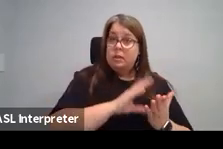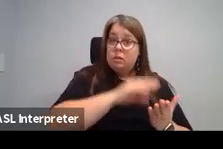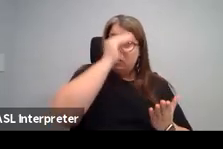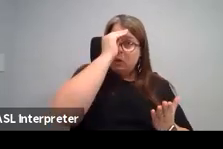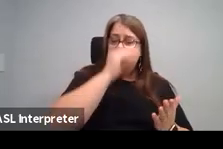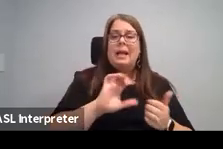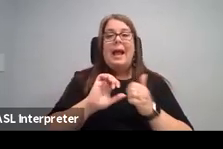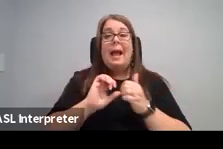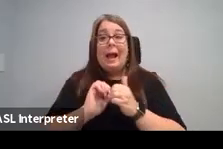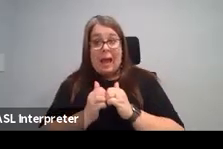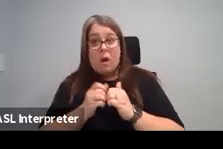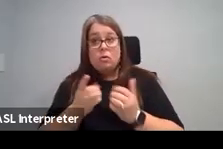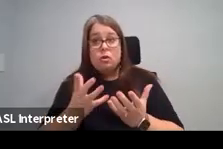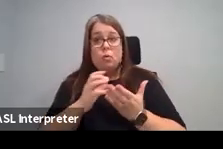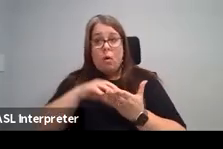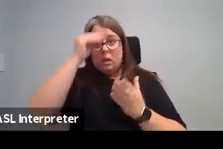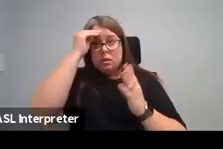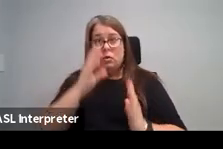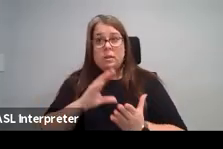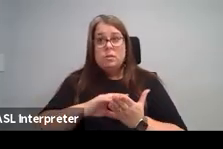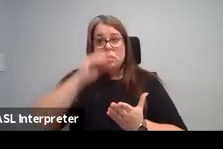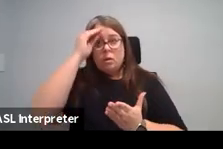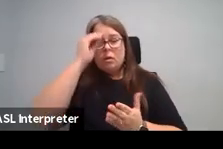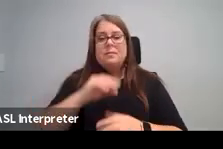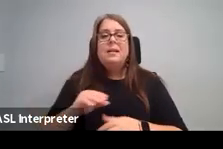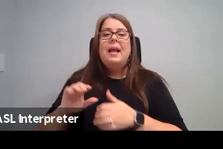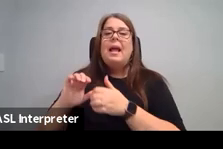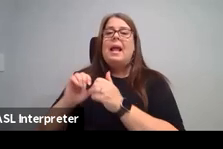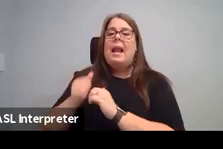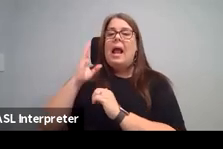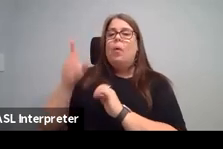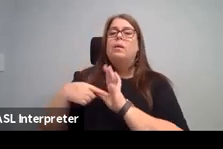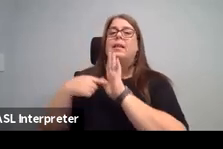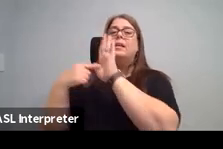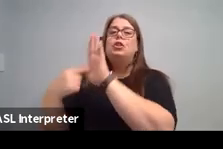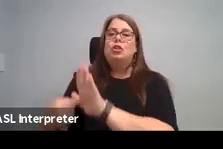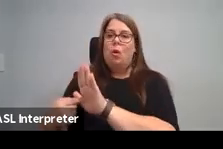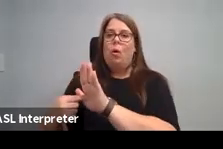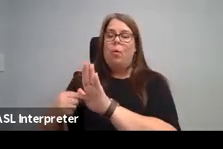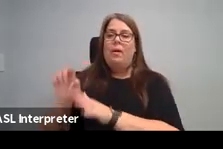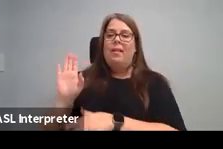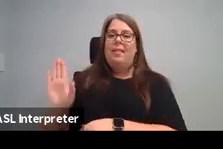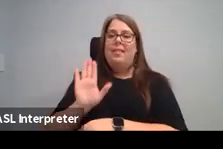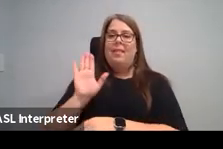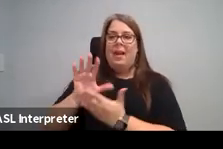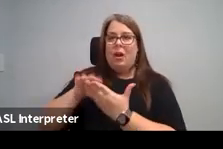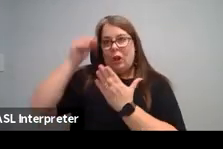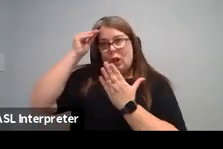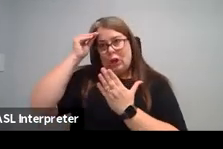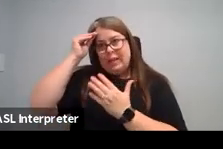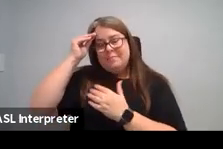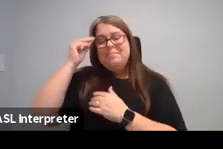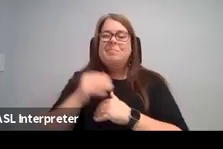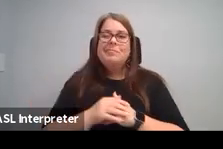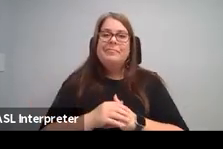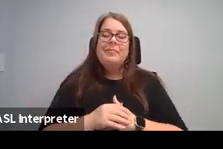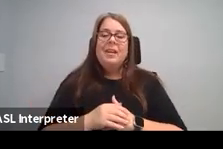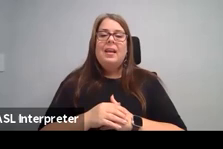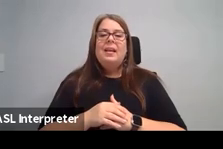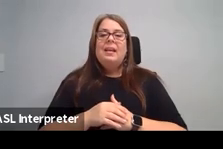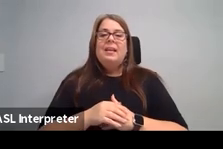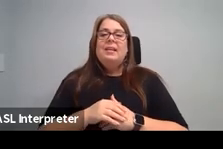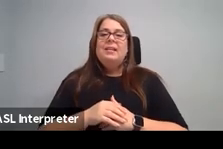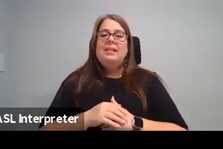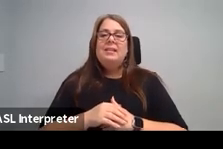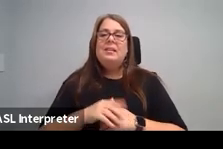Jewyl Alderson Clarke, SDCOE: And then house show their learning. So we'll talk about some strategies for each of these today. But when we talk about what you want them to learn this comes down to really peeling away.